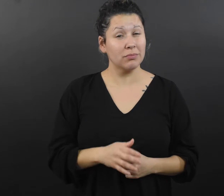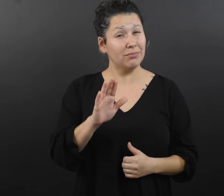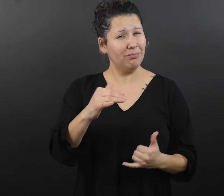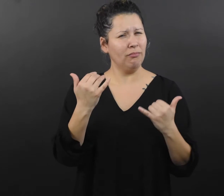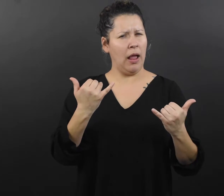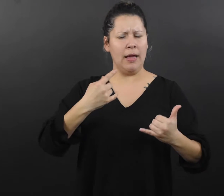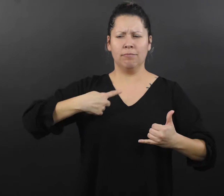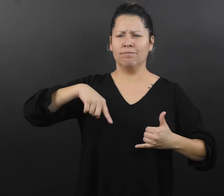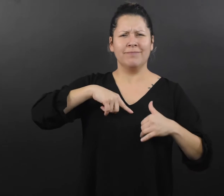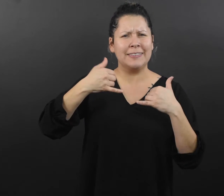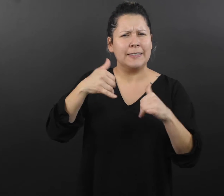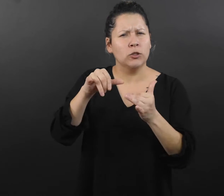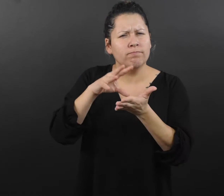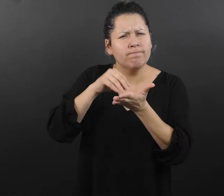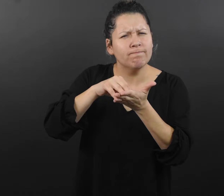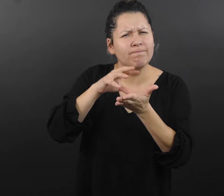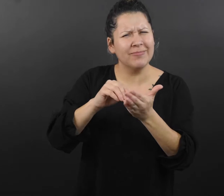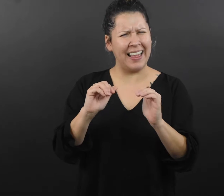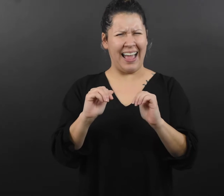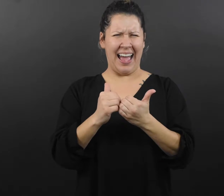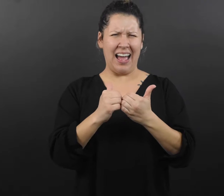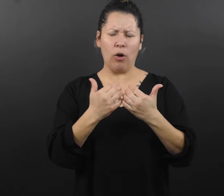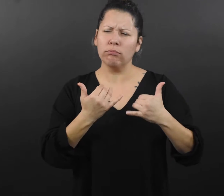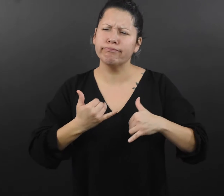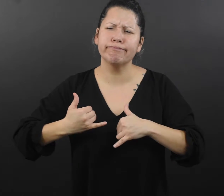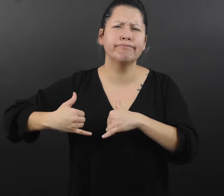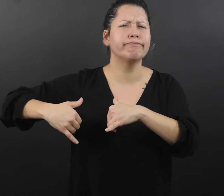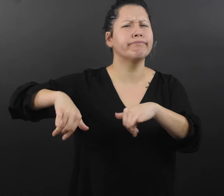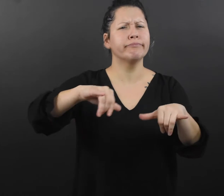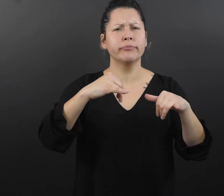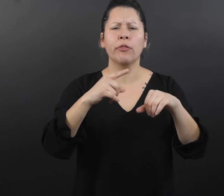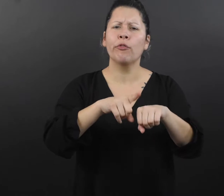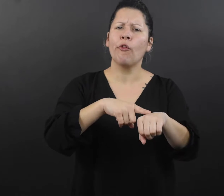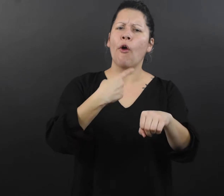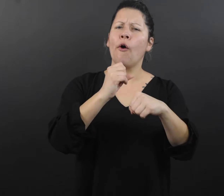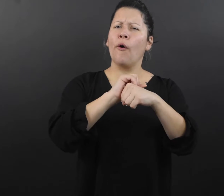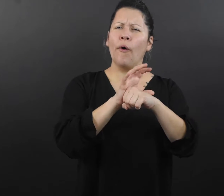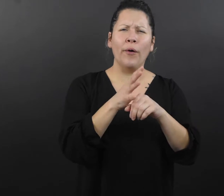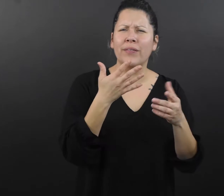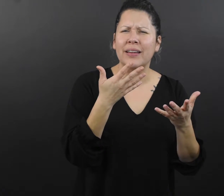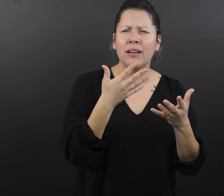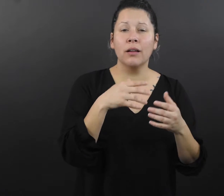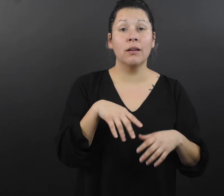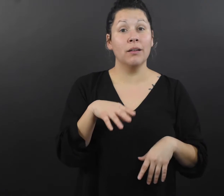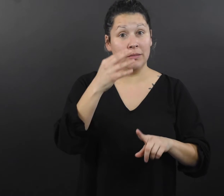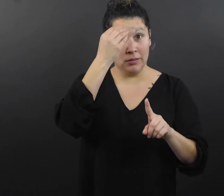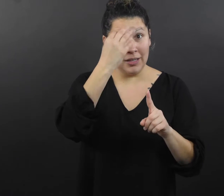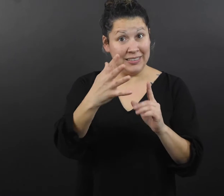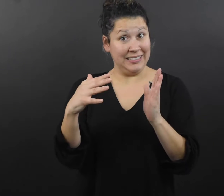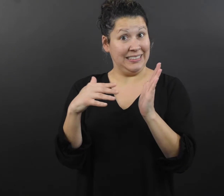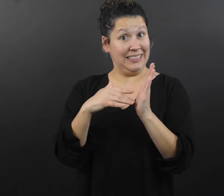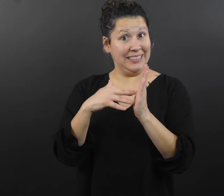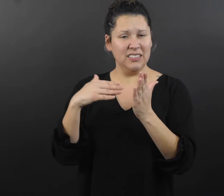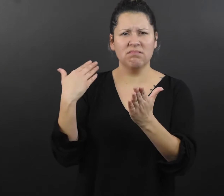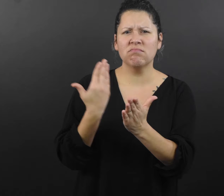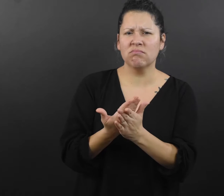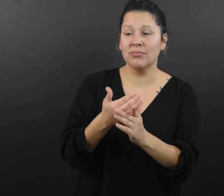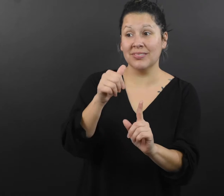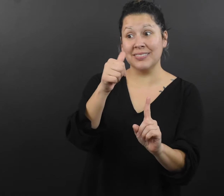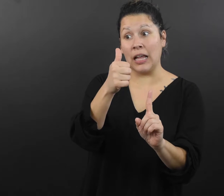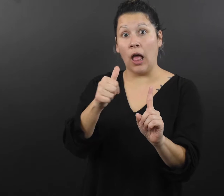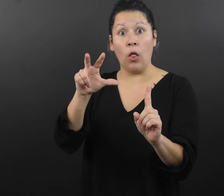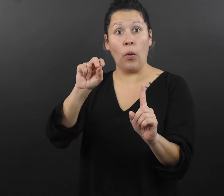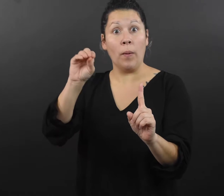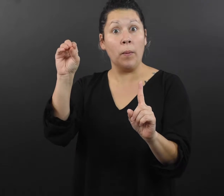long COVID is, but studies show that 10-30% or more of people who have COVID could have